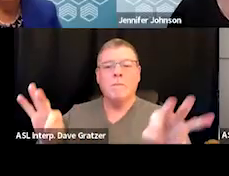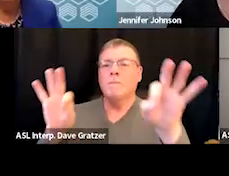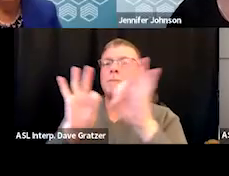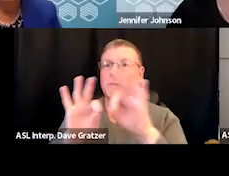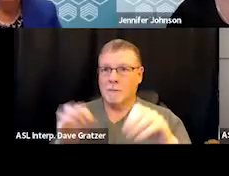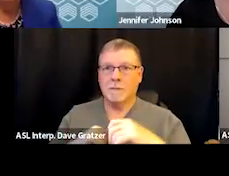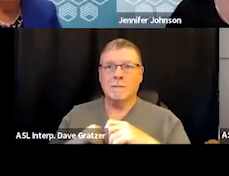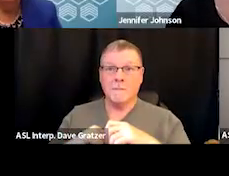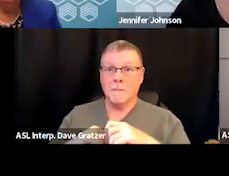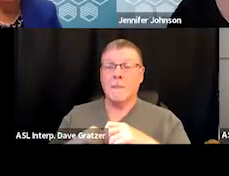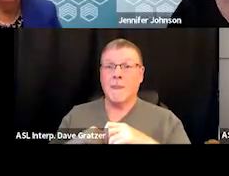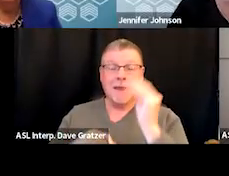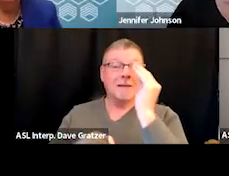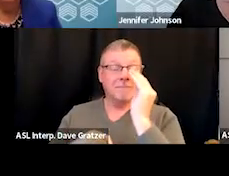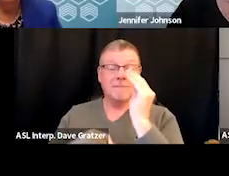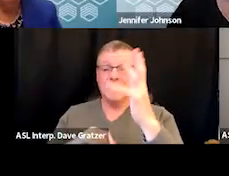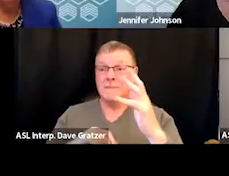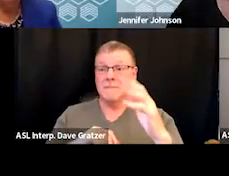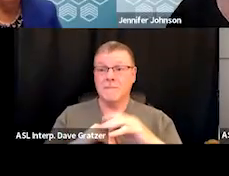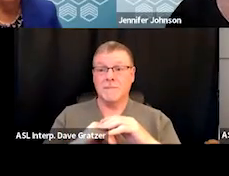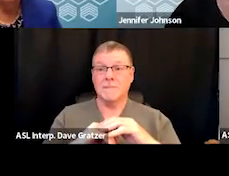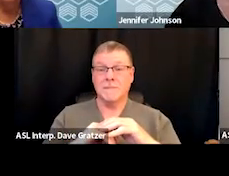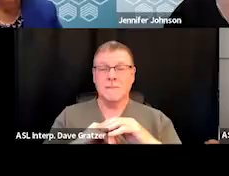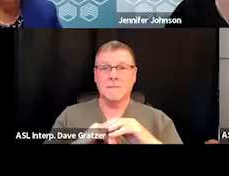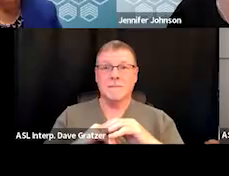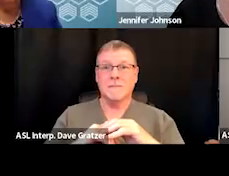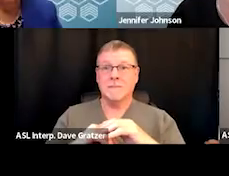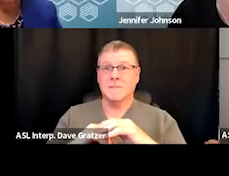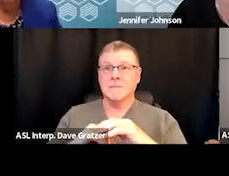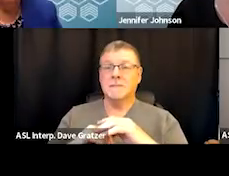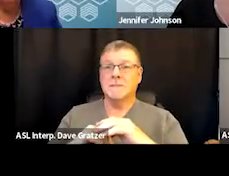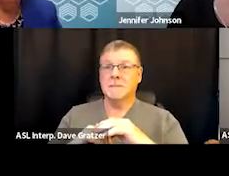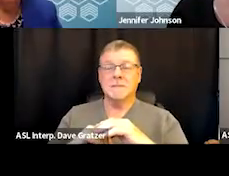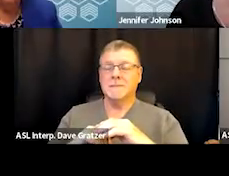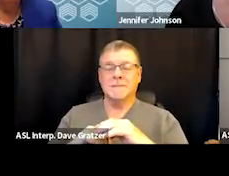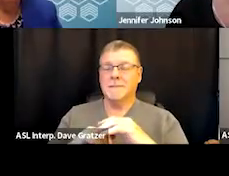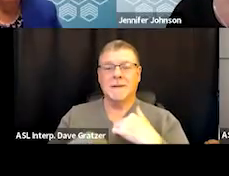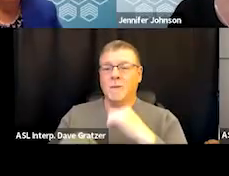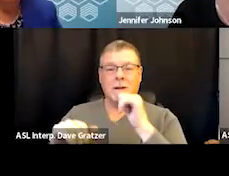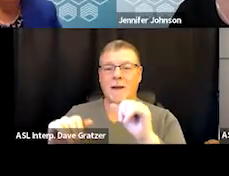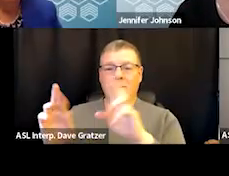I, I have to say, I, I, um, we are a long way from having every courtroom be